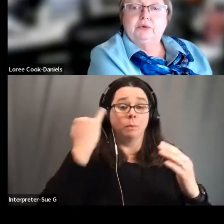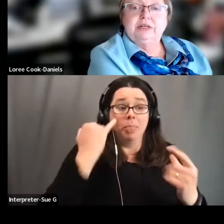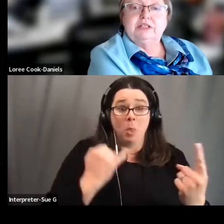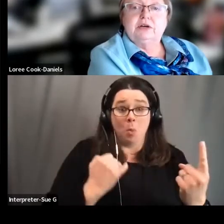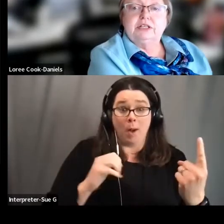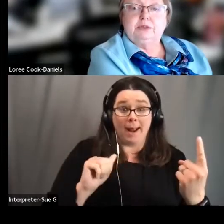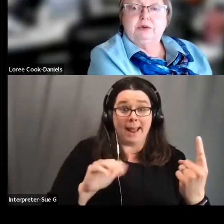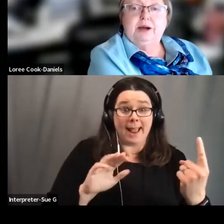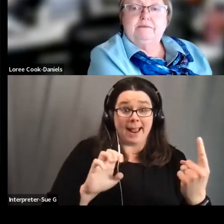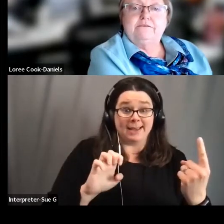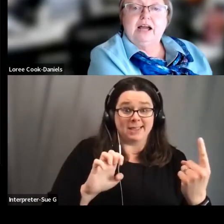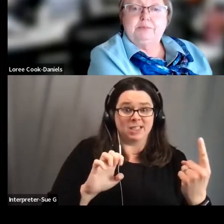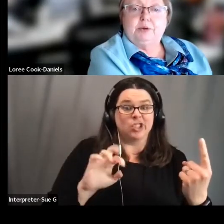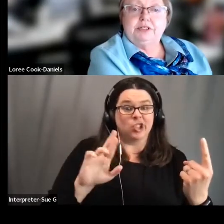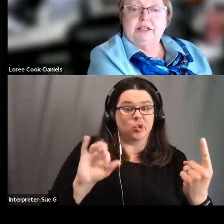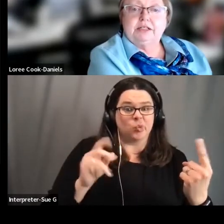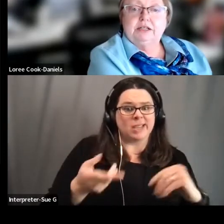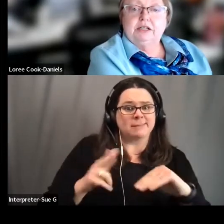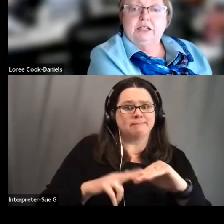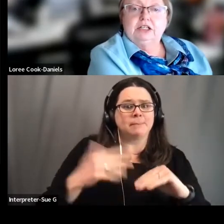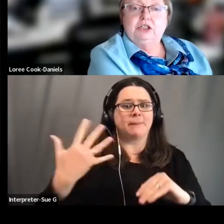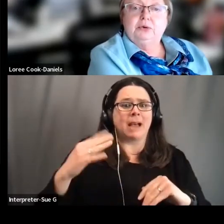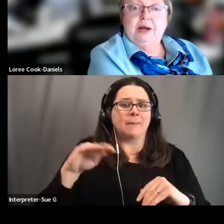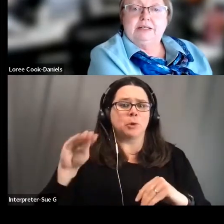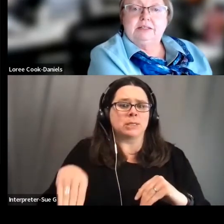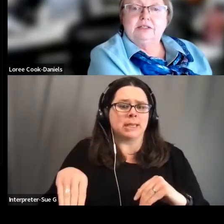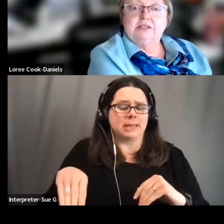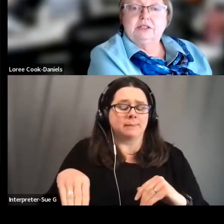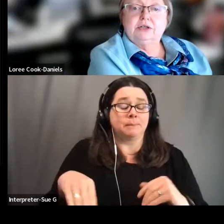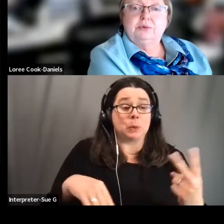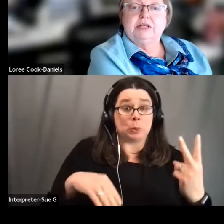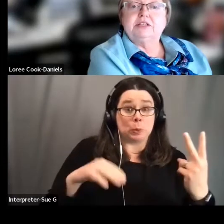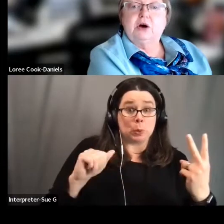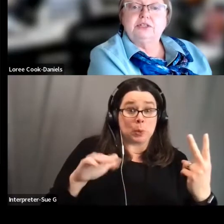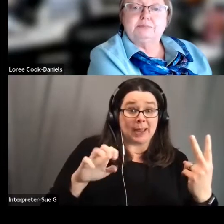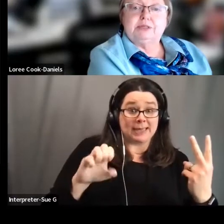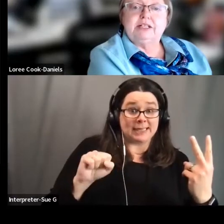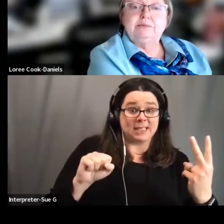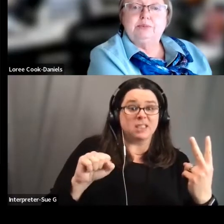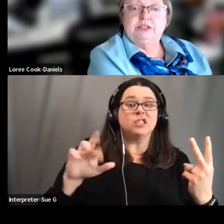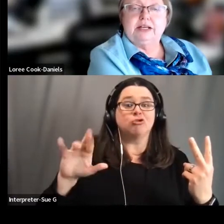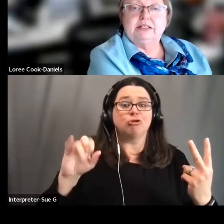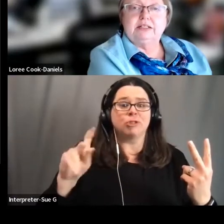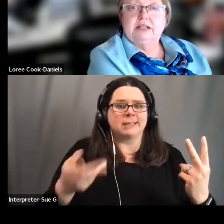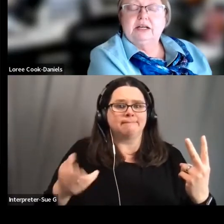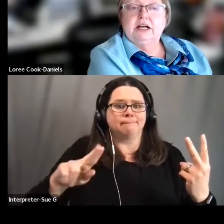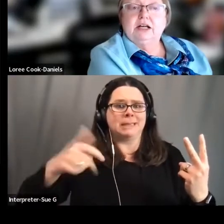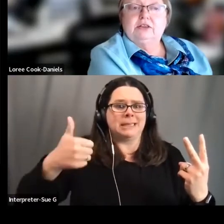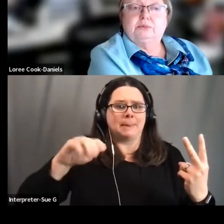your risk goes up to about five percent. Two ACEs, your risk goes up to 10%.